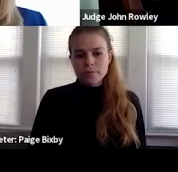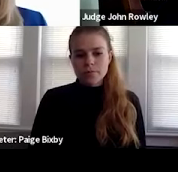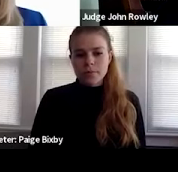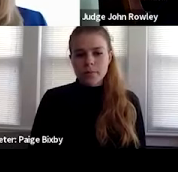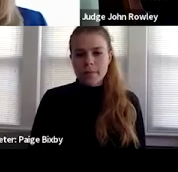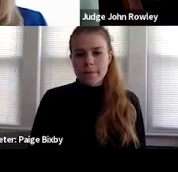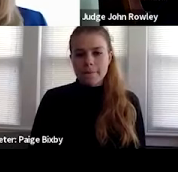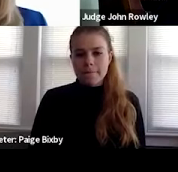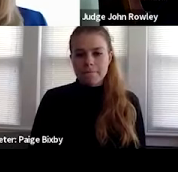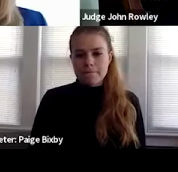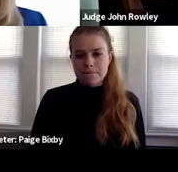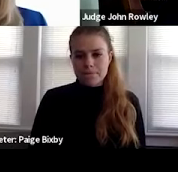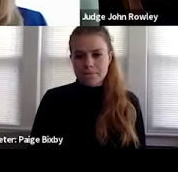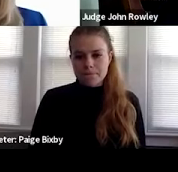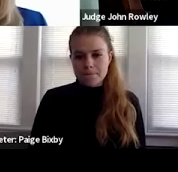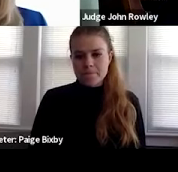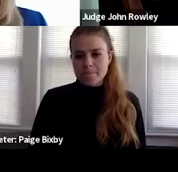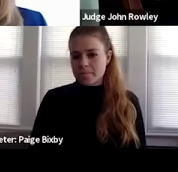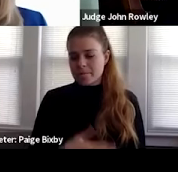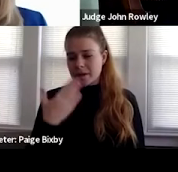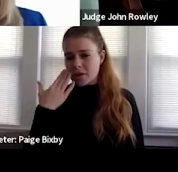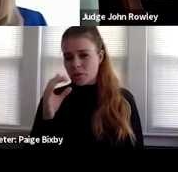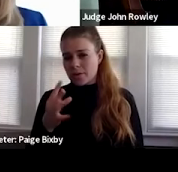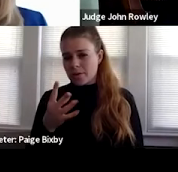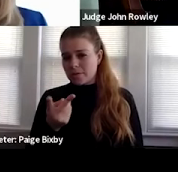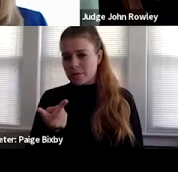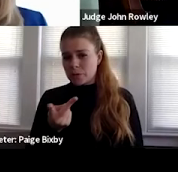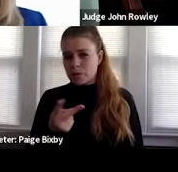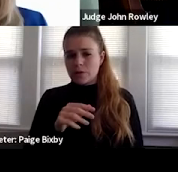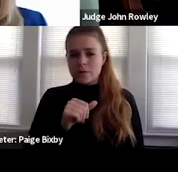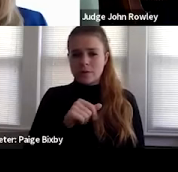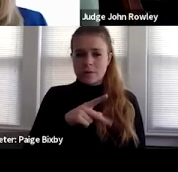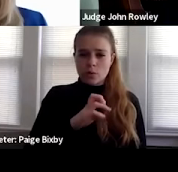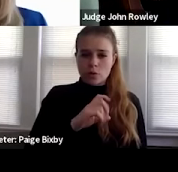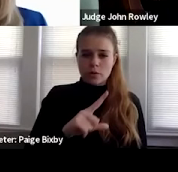I don't know if either Judge or April have any experience. No, I'm sorry, I don't.